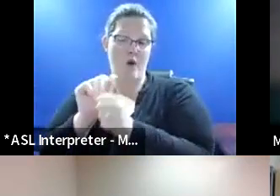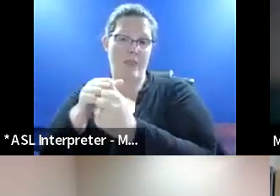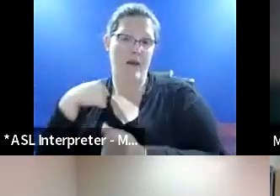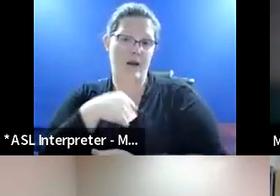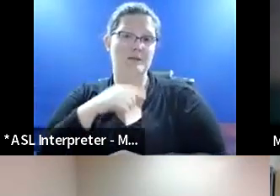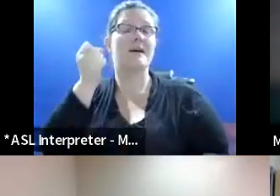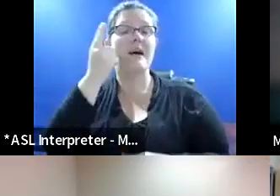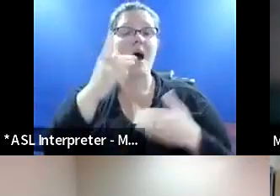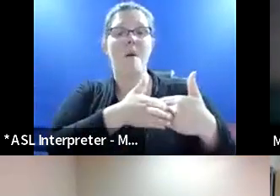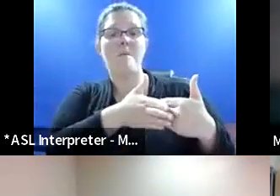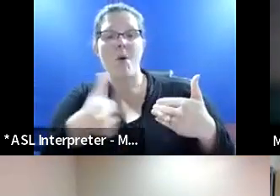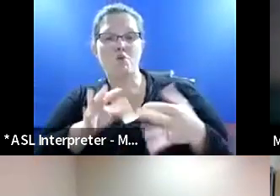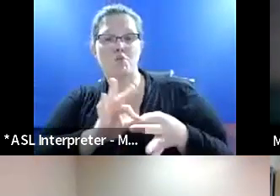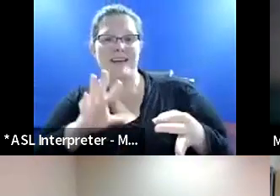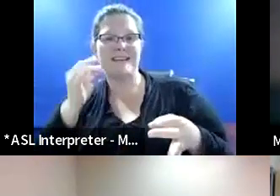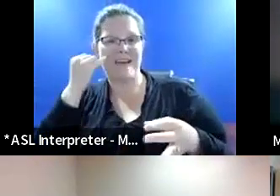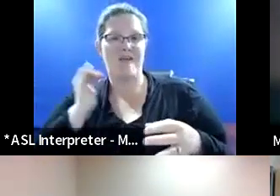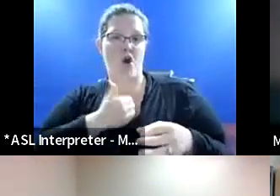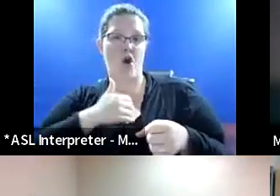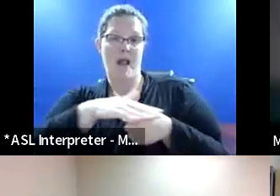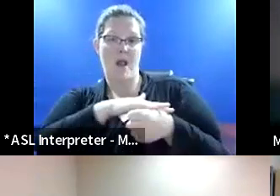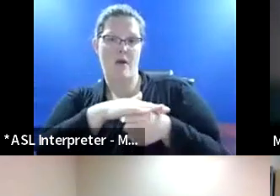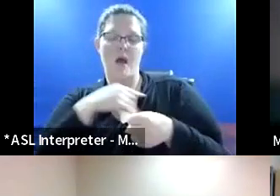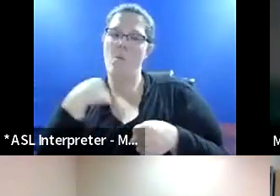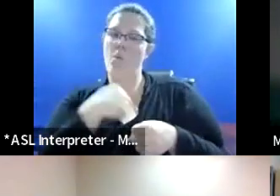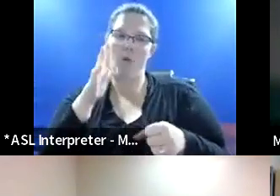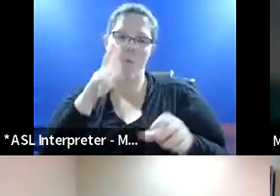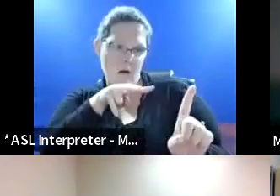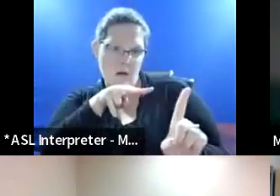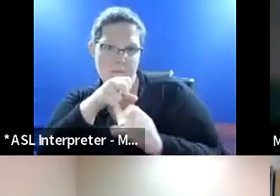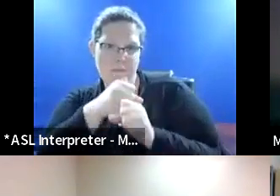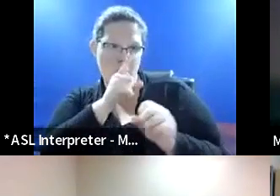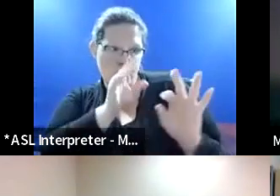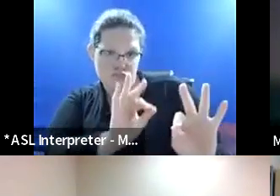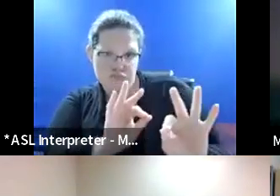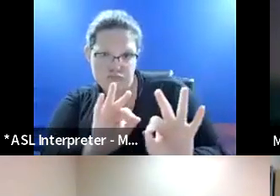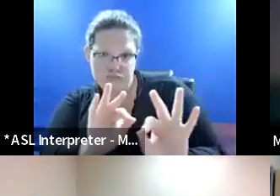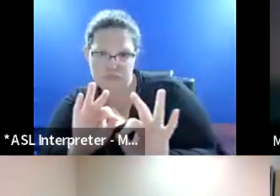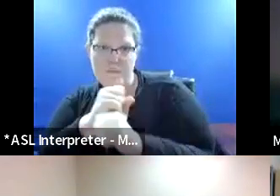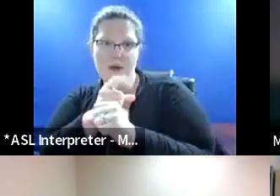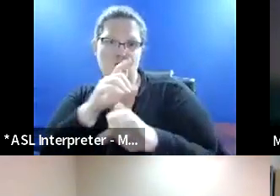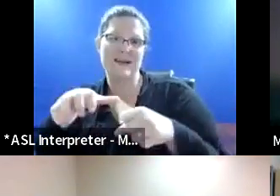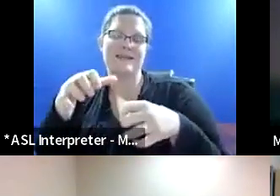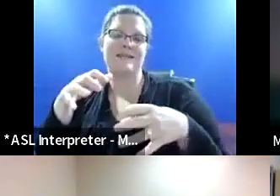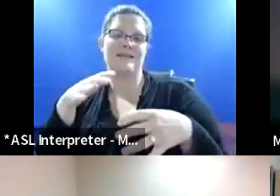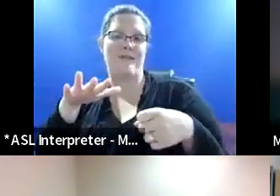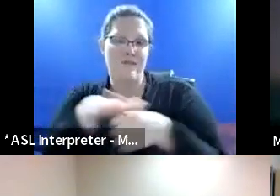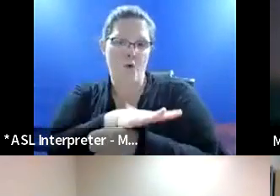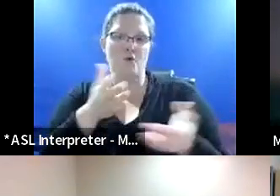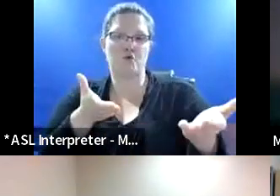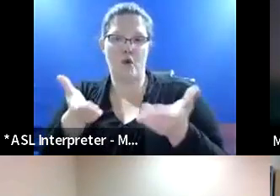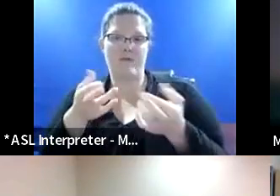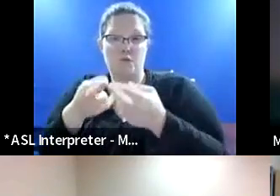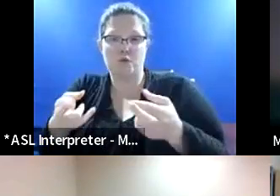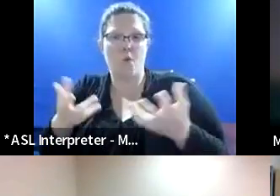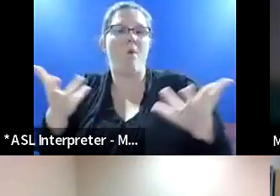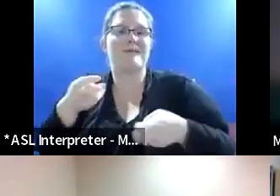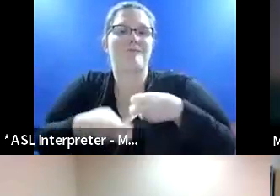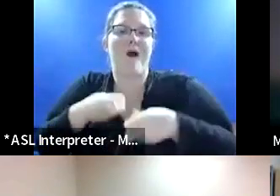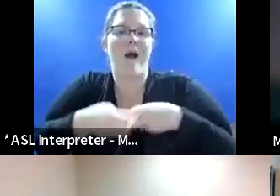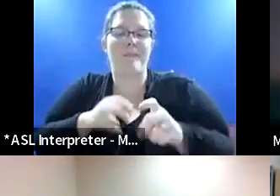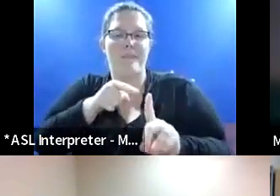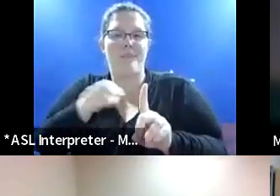ABSOLUTELY. WE HAVE BENEFITS COORDINATION SO WHAT WE DO FOR THOSE INDIVIDUALS THAT ARE RELEASED AND ARE EITHER LOOKING TO REGAIN OR RESTART THEIR SSI AND HAVE EMPLOYMENT WITHOUT TRYING TO HAVE THAT BALANCE OF HOW THE SEESAW WORKS, PAYCHECKS BETWEEN SSI CHECKS, SO WE HAVE CERTIFIED BENEFITS COORDINATION S SO WE CAN HELP THEM WITH THAT.